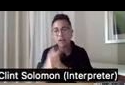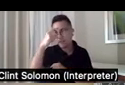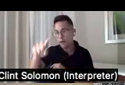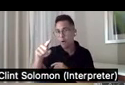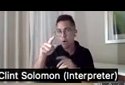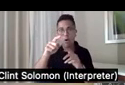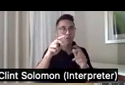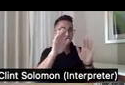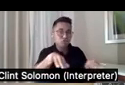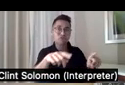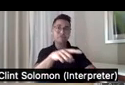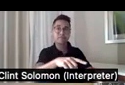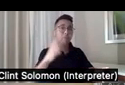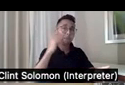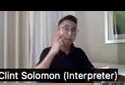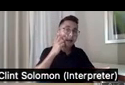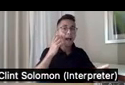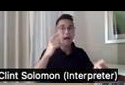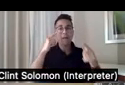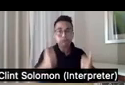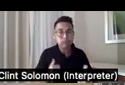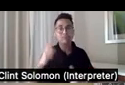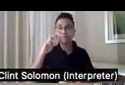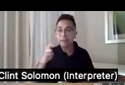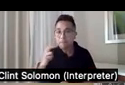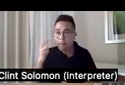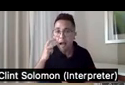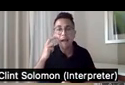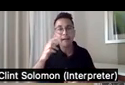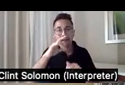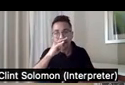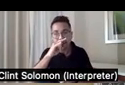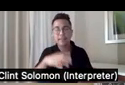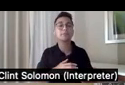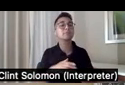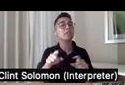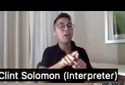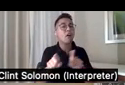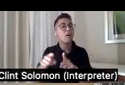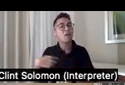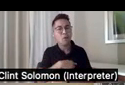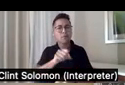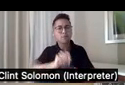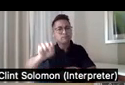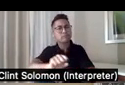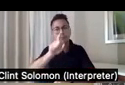and or deafblind and we work hard to create active roles for the child